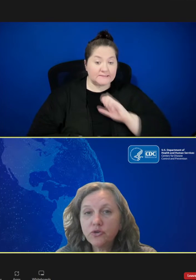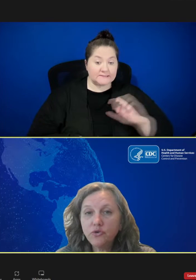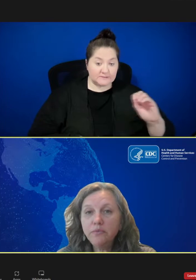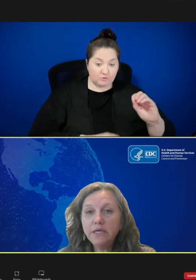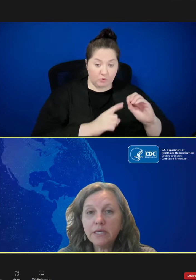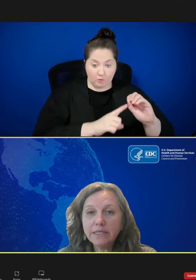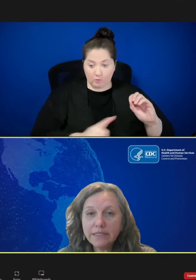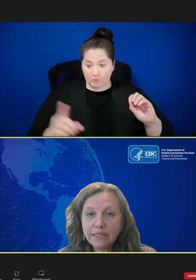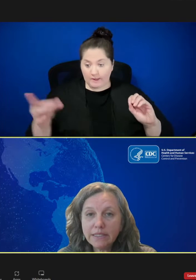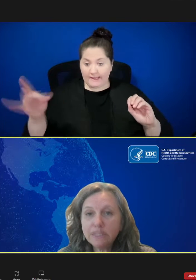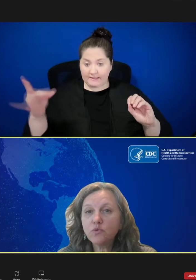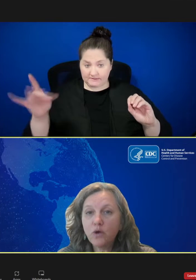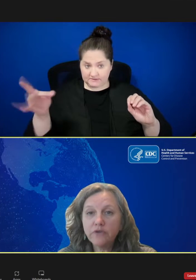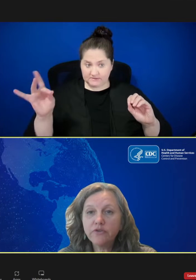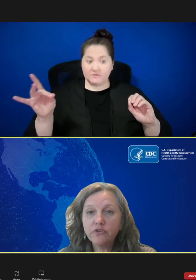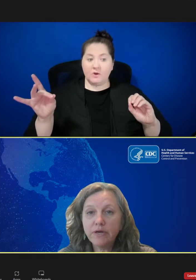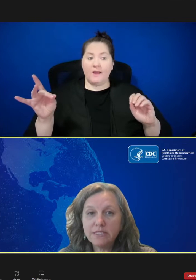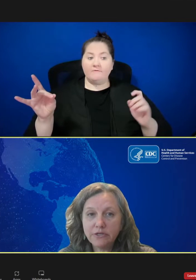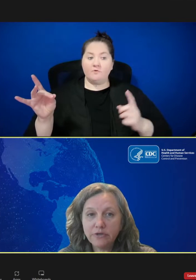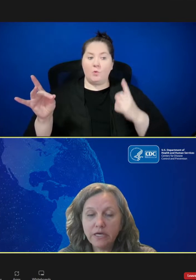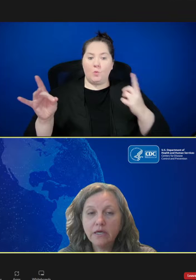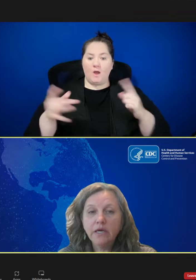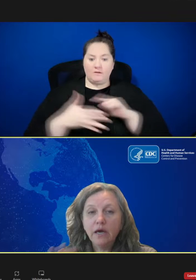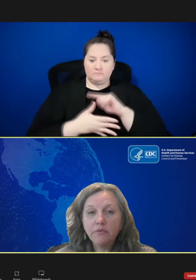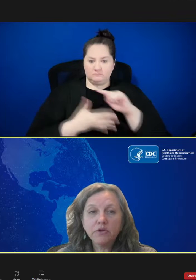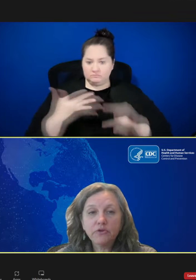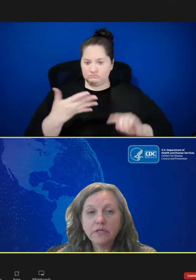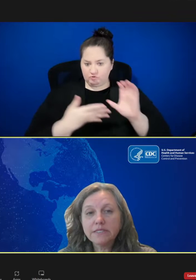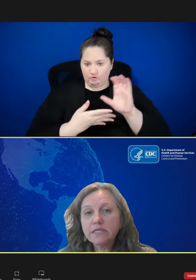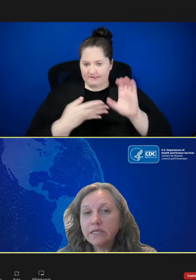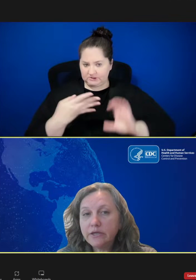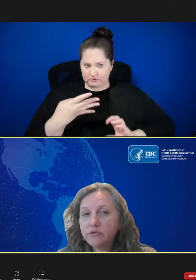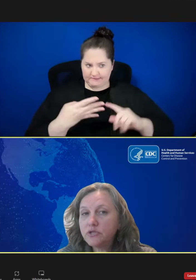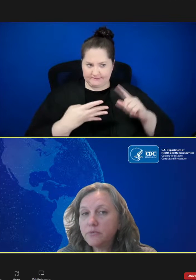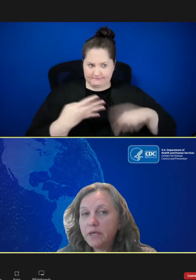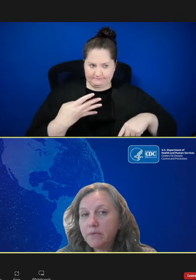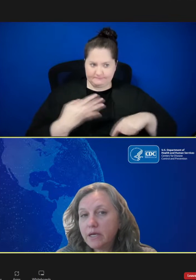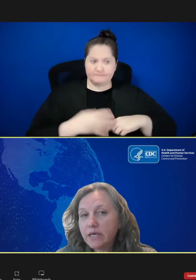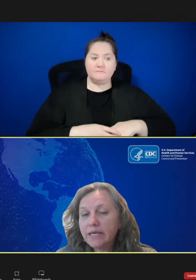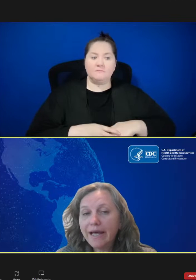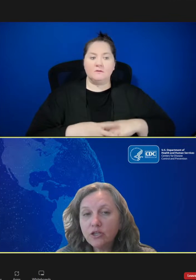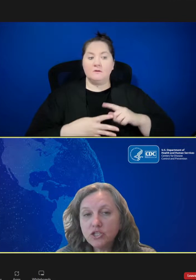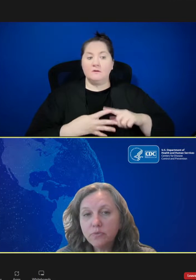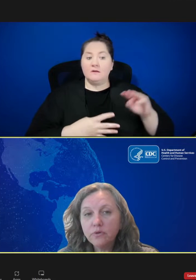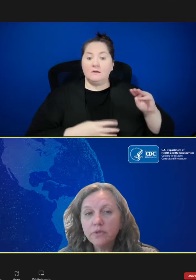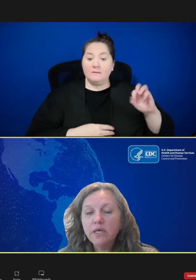who meet at least one of the criteria that are listed here. So, being Medicaid eligible,